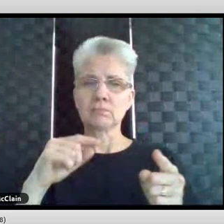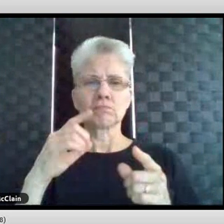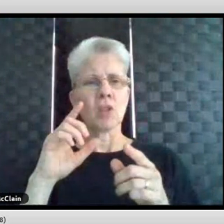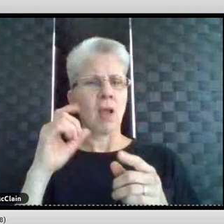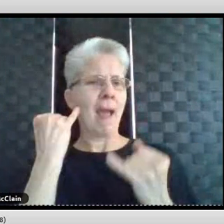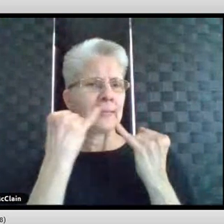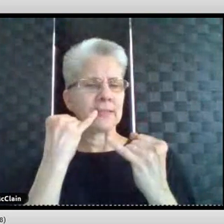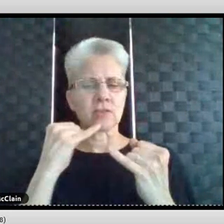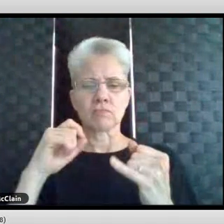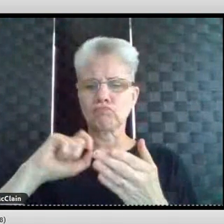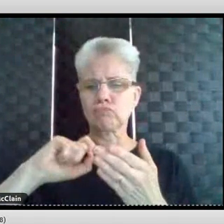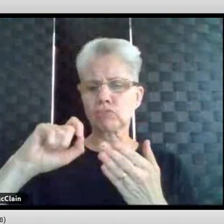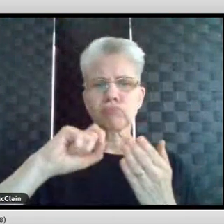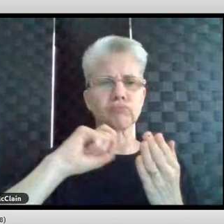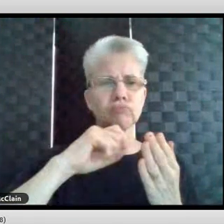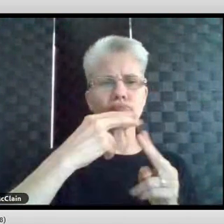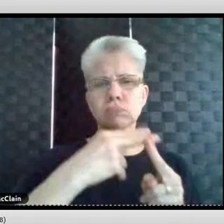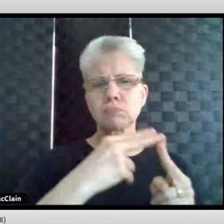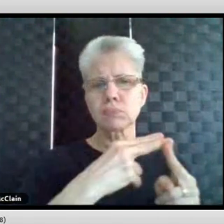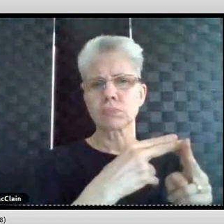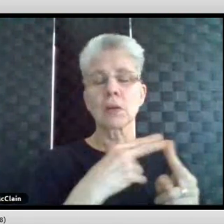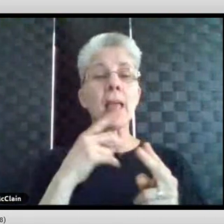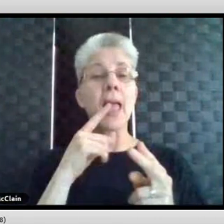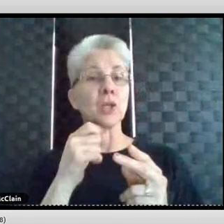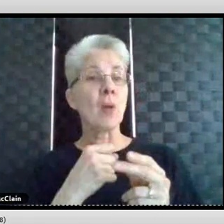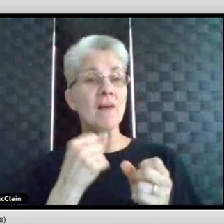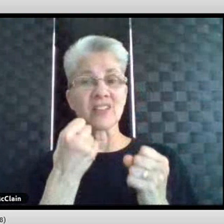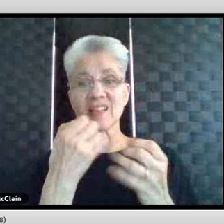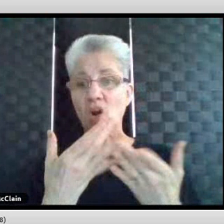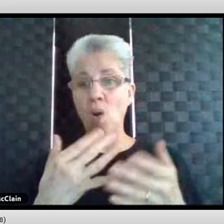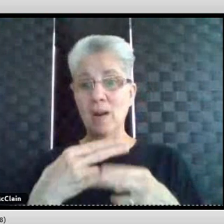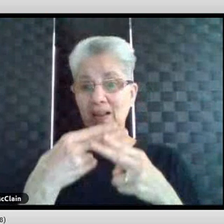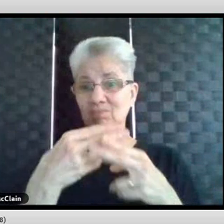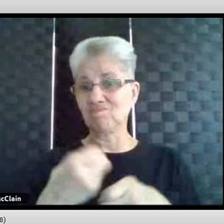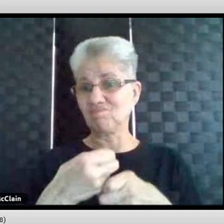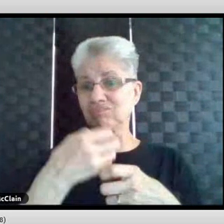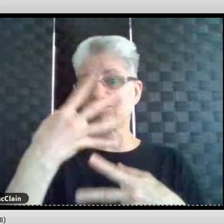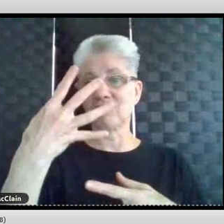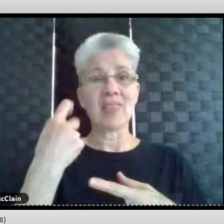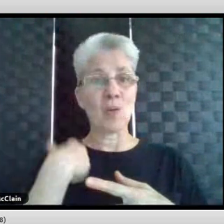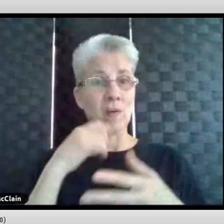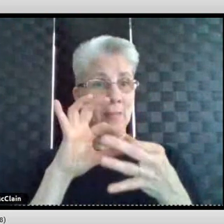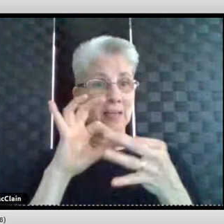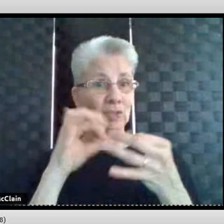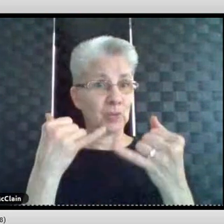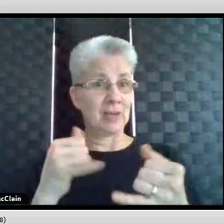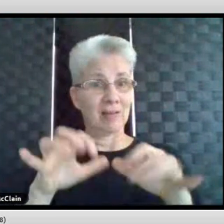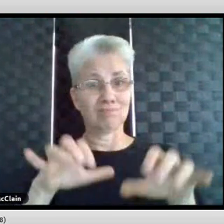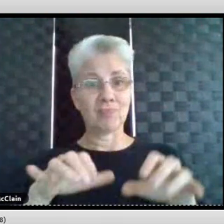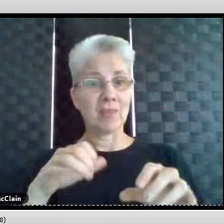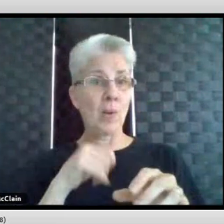And you've had several dozen here already today that we don't maybe typically think about,